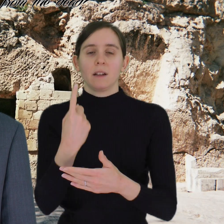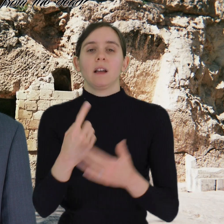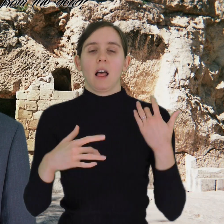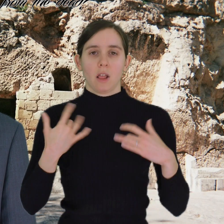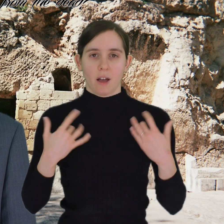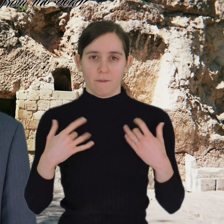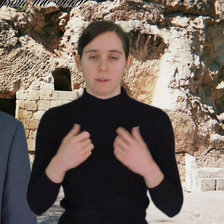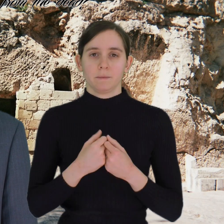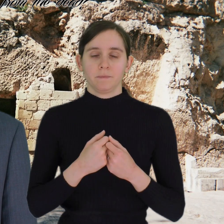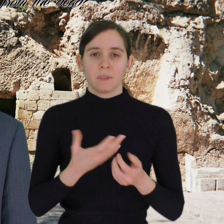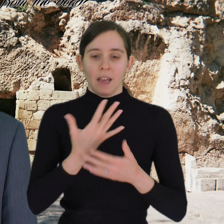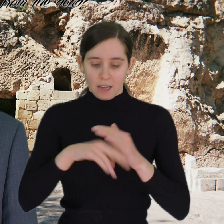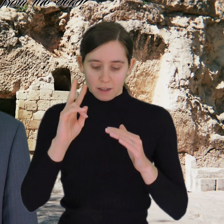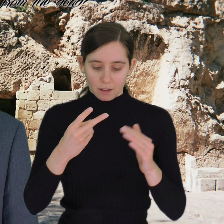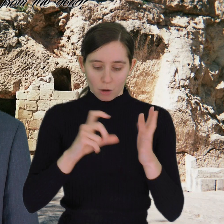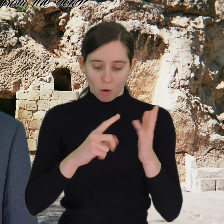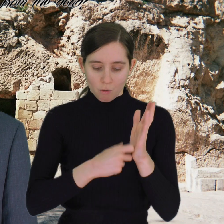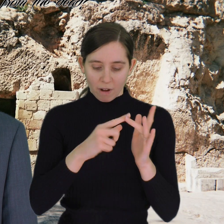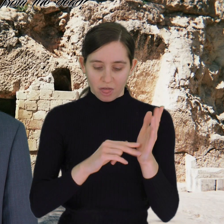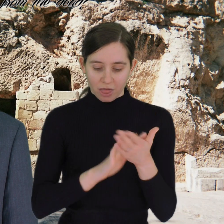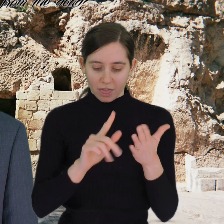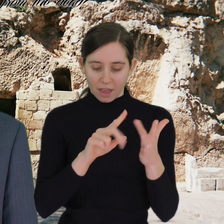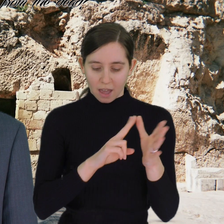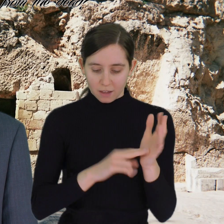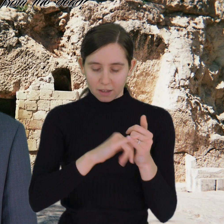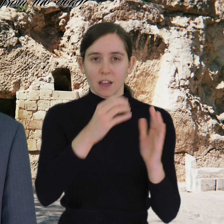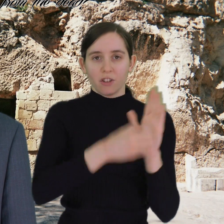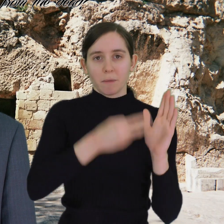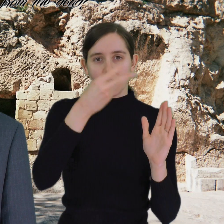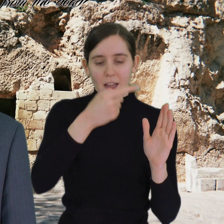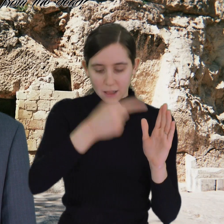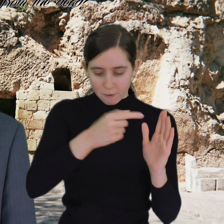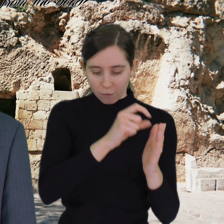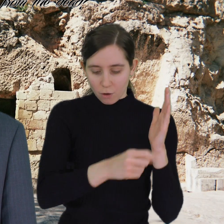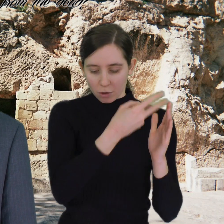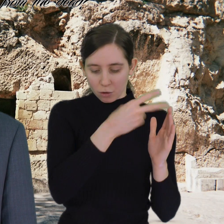In 2 Corinthians 11:23-33,